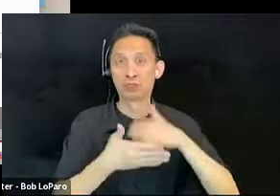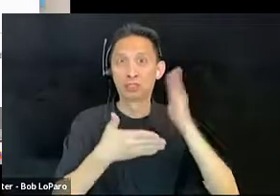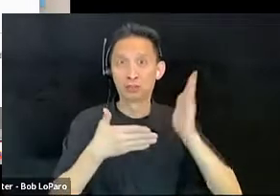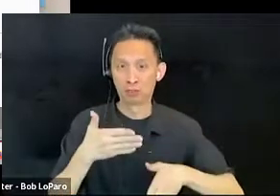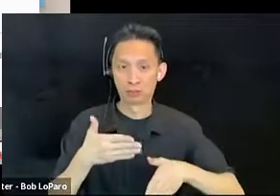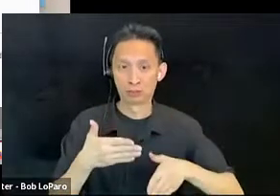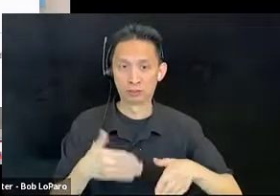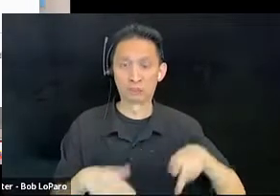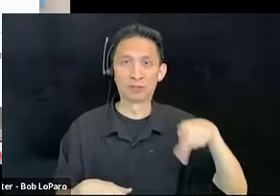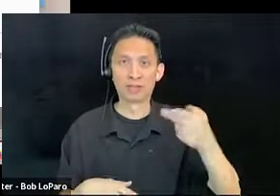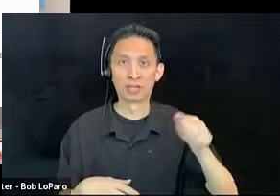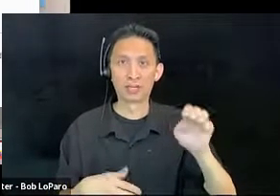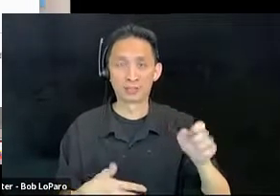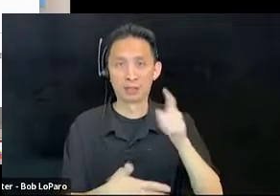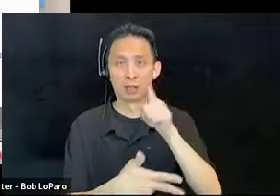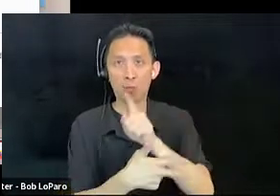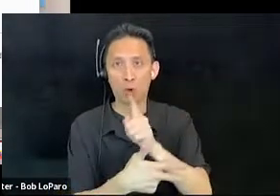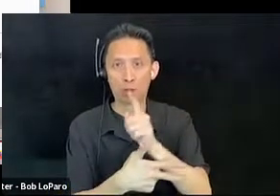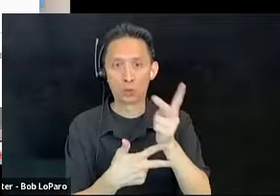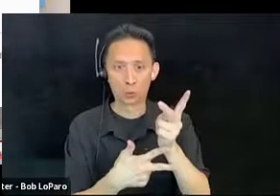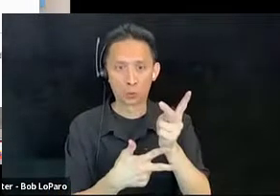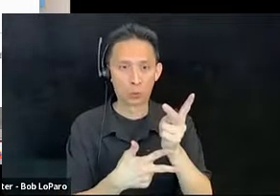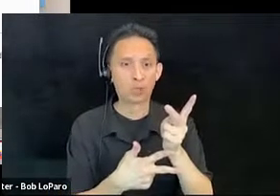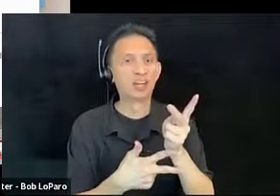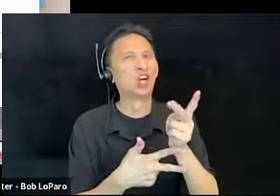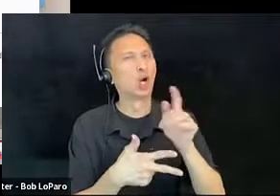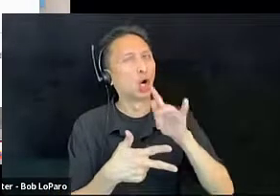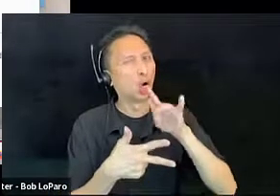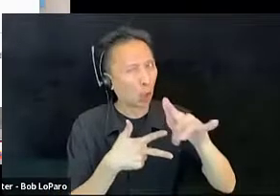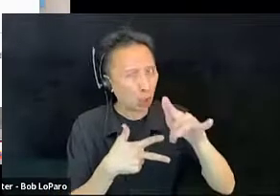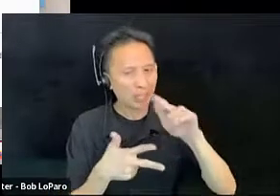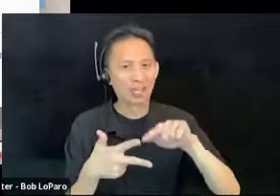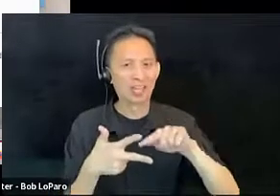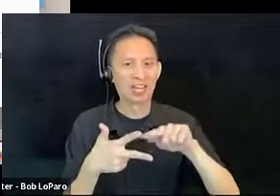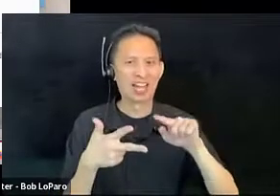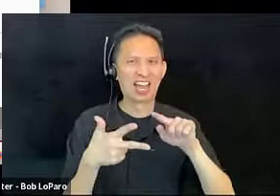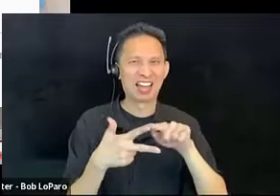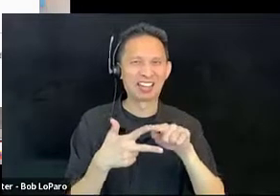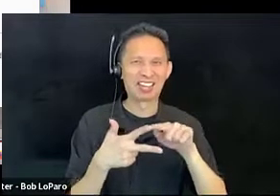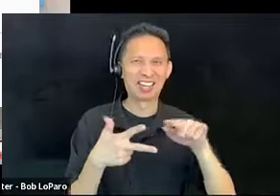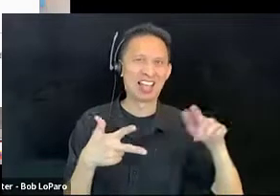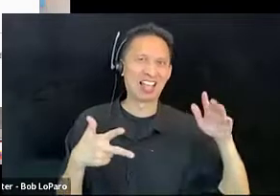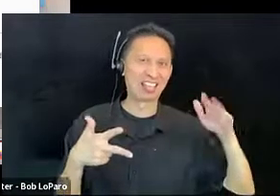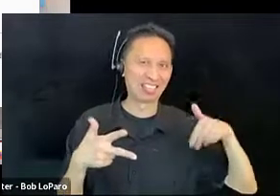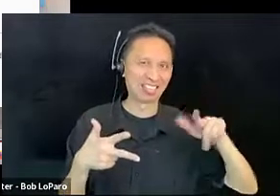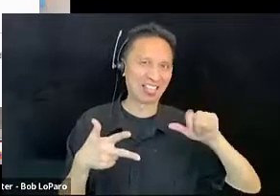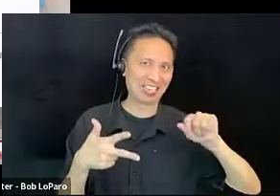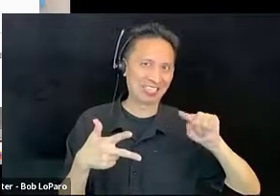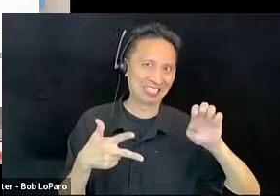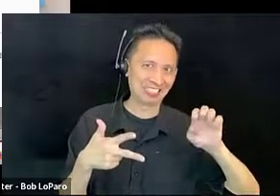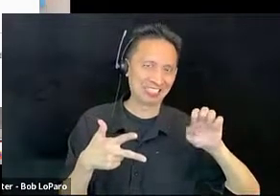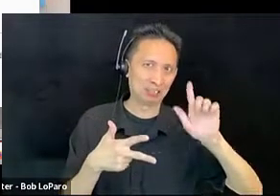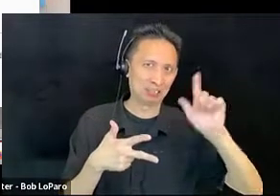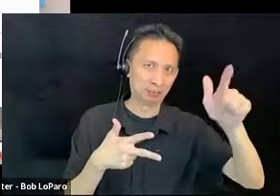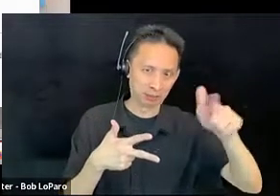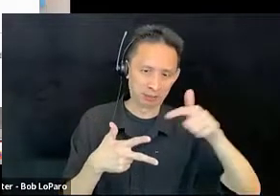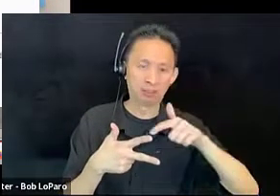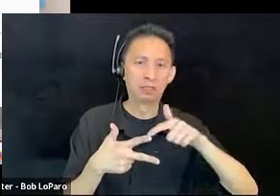'cause they are quite different depending on whether a student has or doesn't have eye to object contact and phase three.